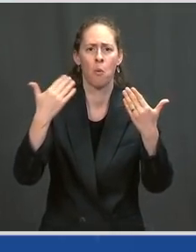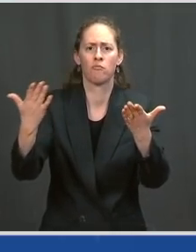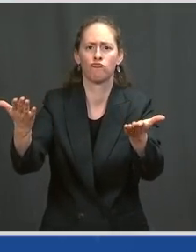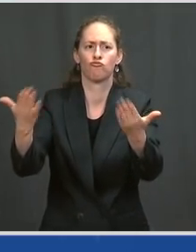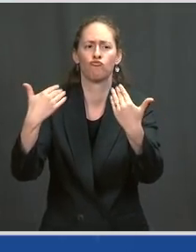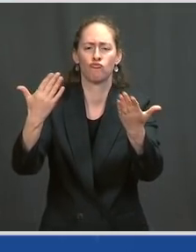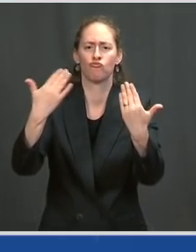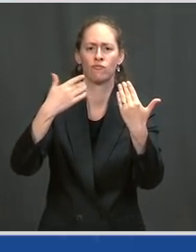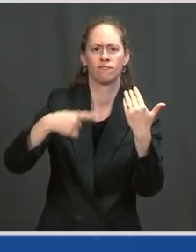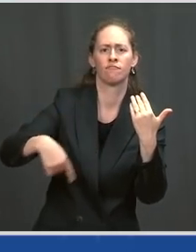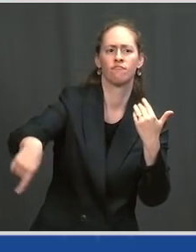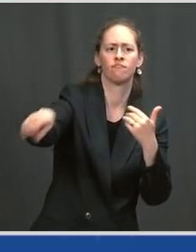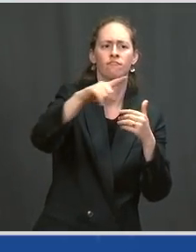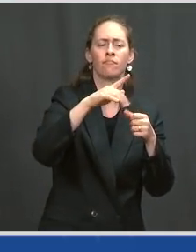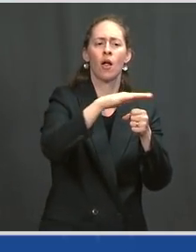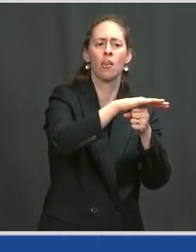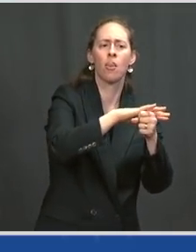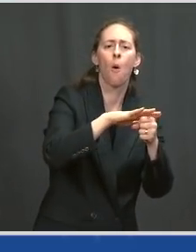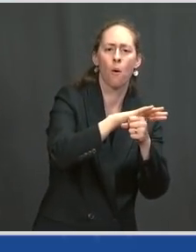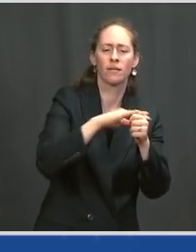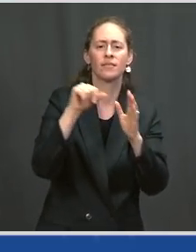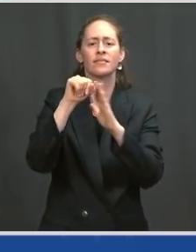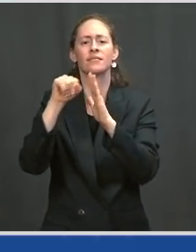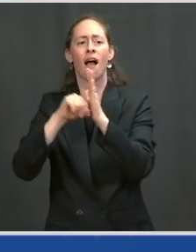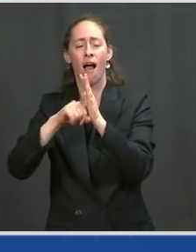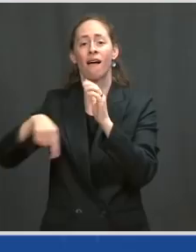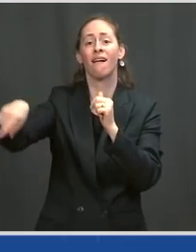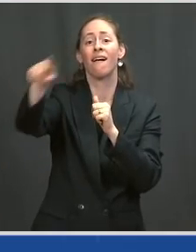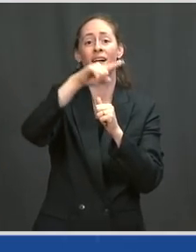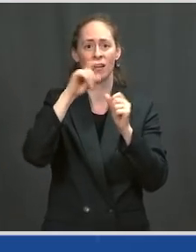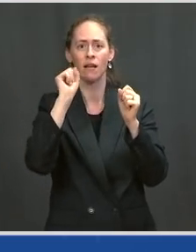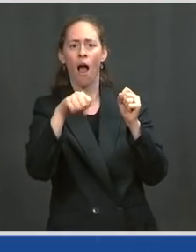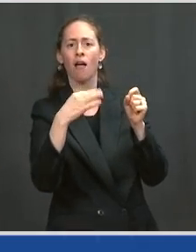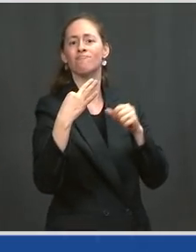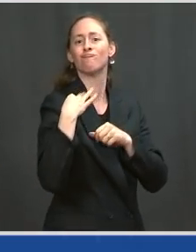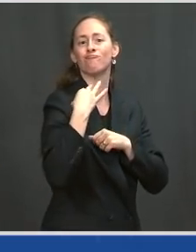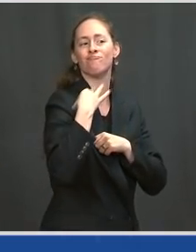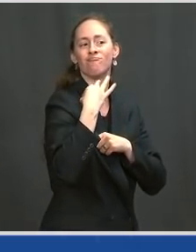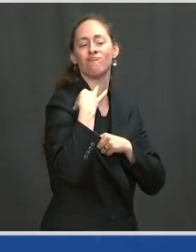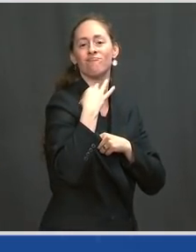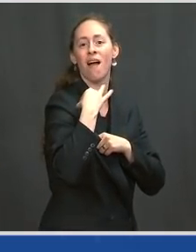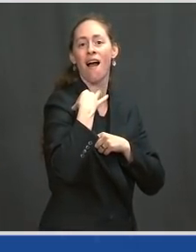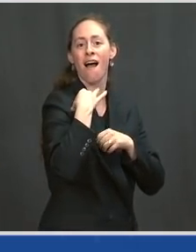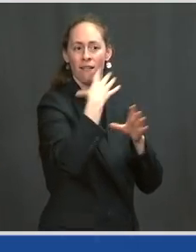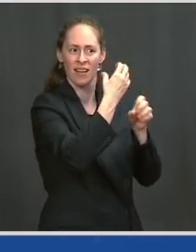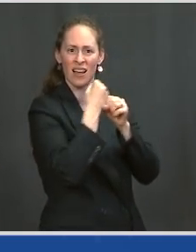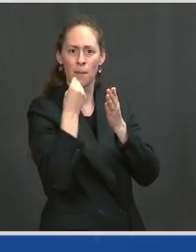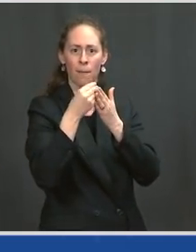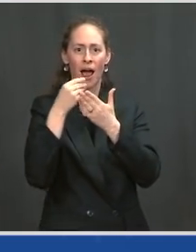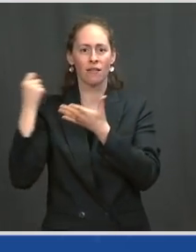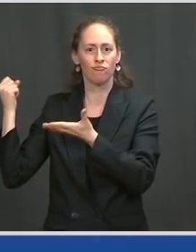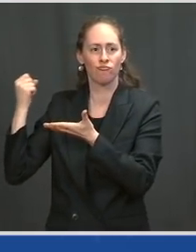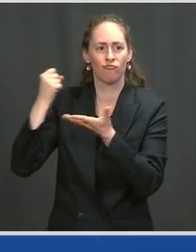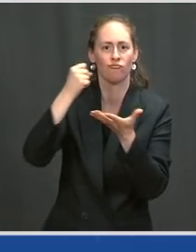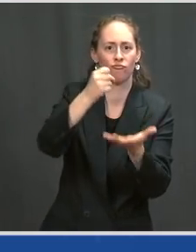Because states and local governments have to balance their budgets, a lot of them had to lay off employees when the economy --